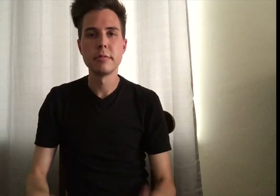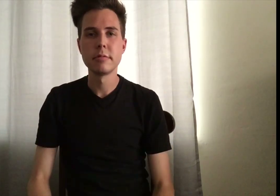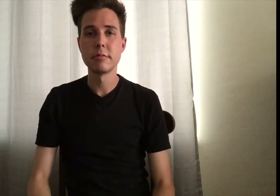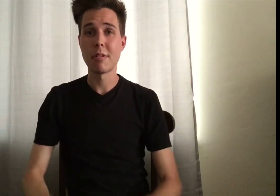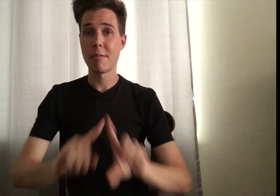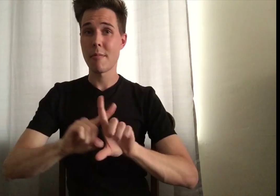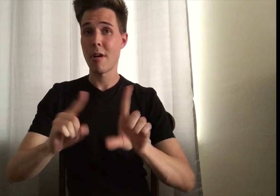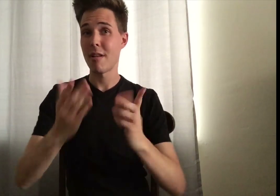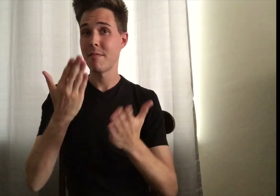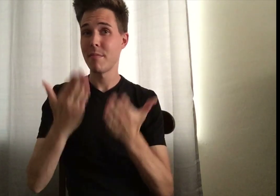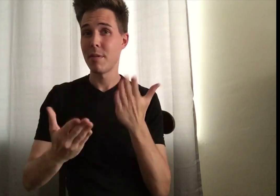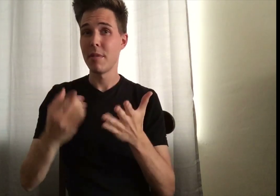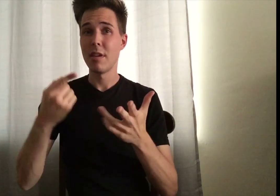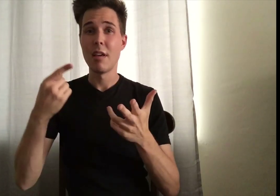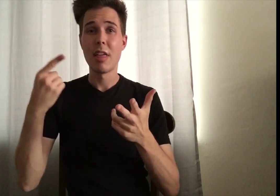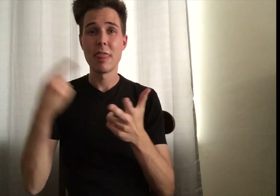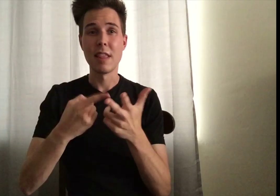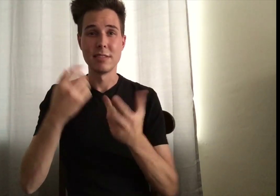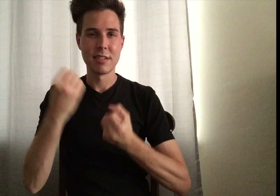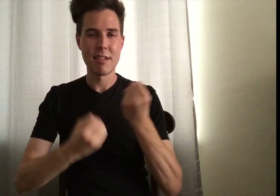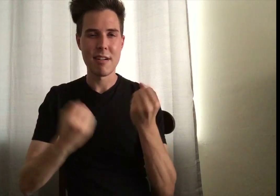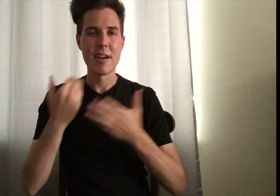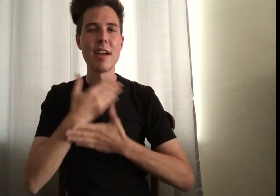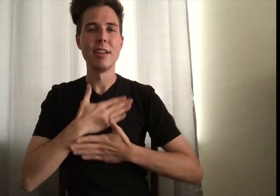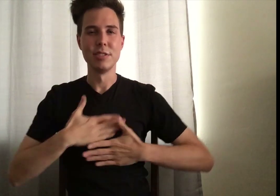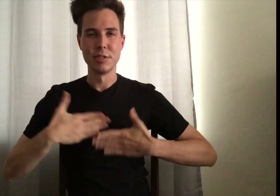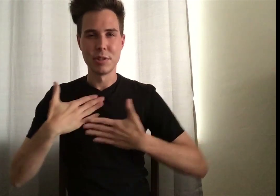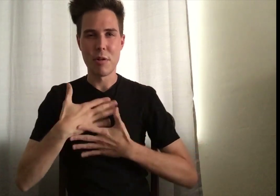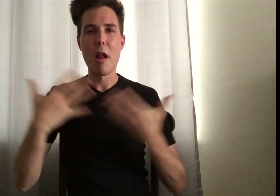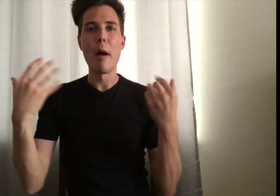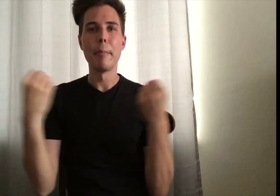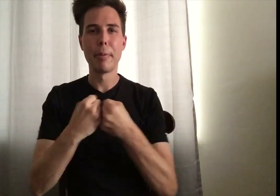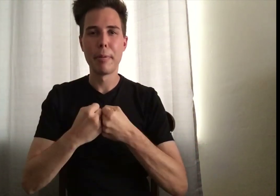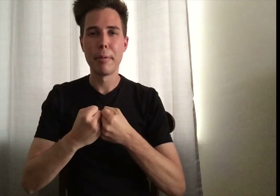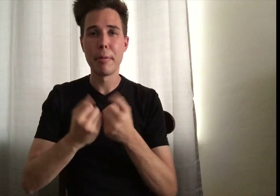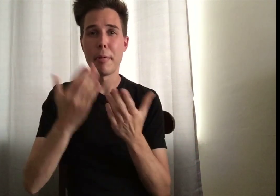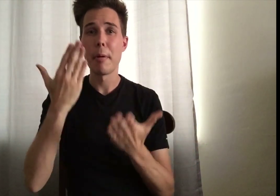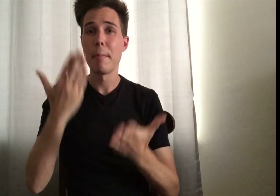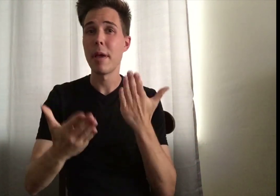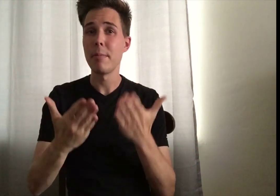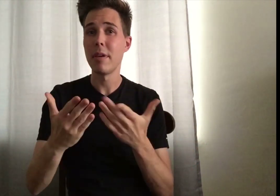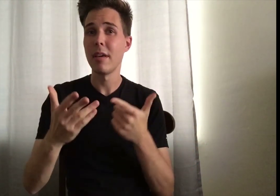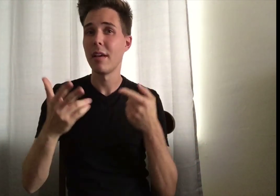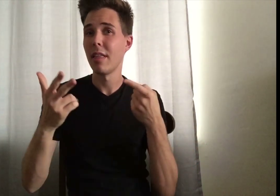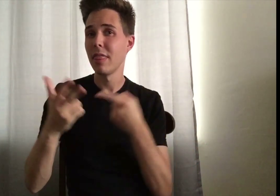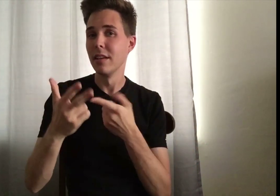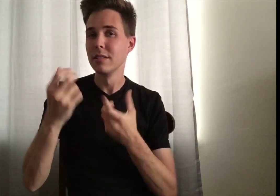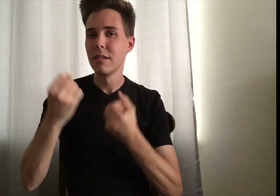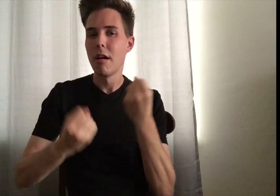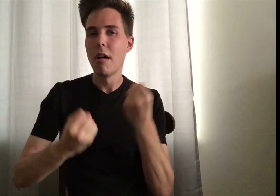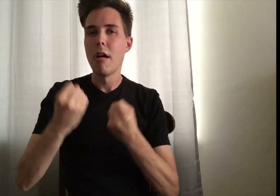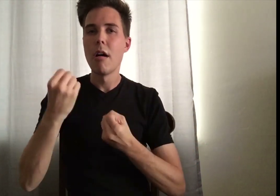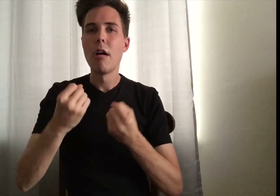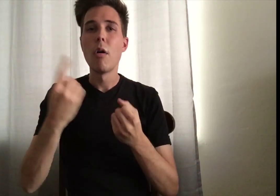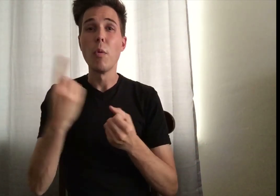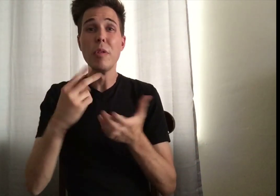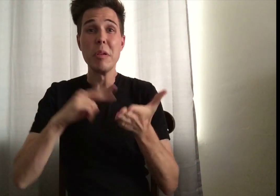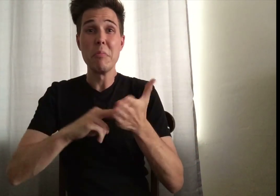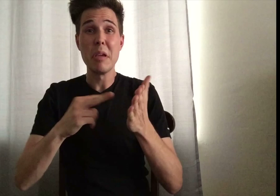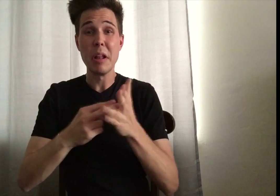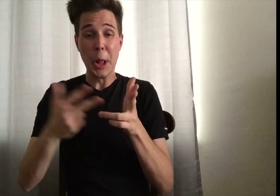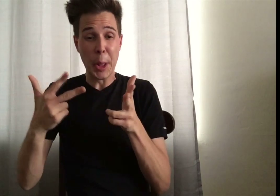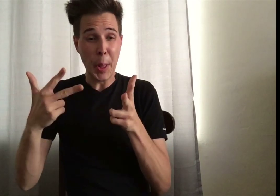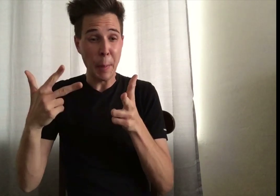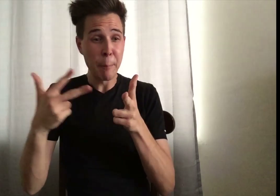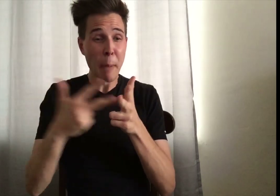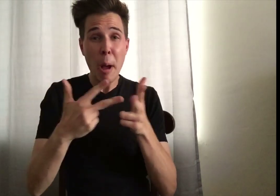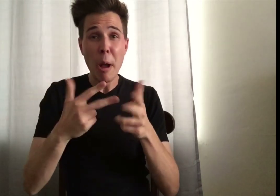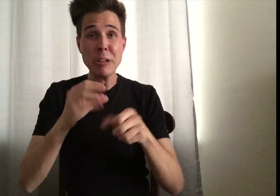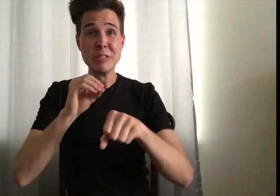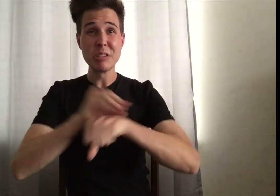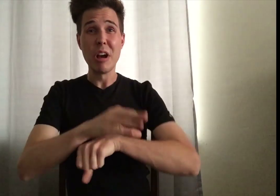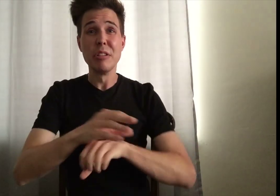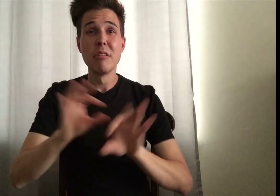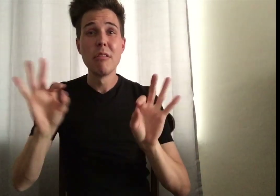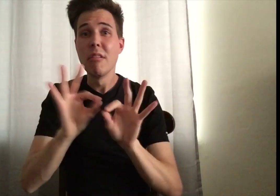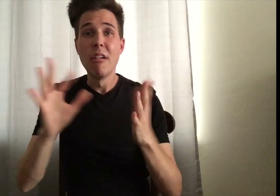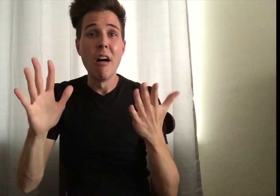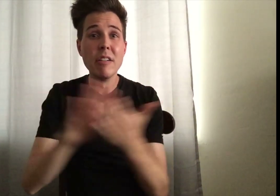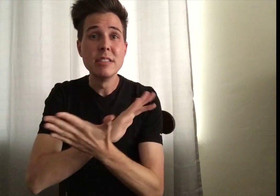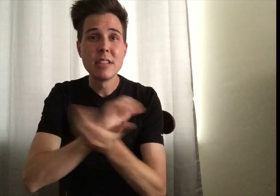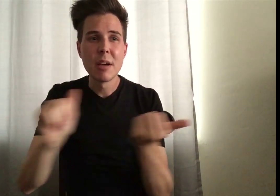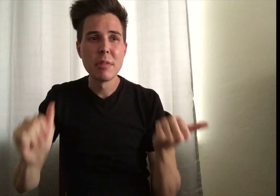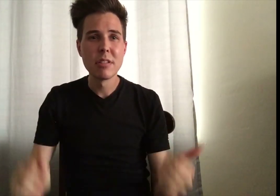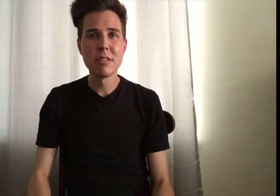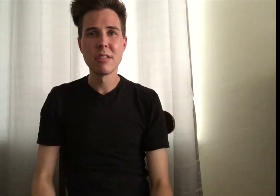But maybe the car enjoyed being hit. Maybe the other car didn’t mean to hit it, just bump it up a little bit.